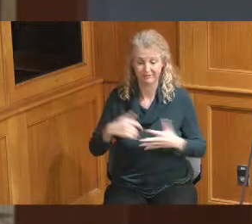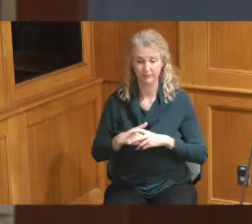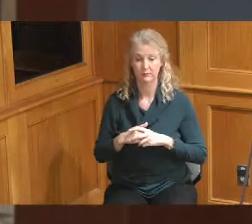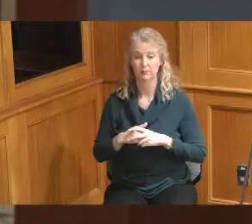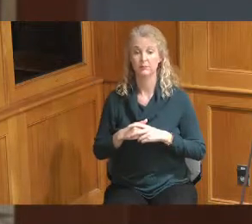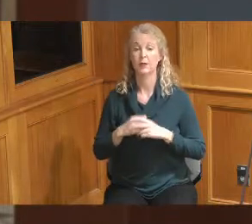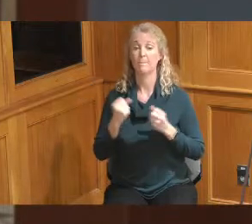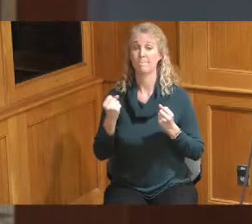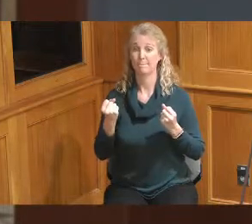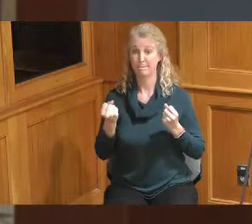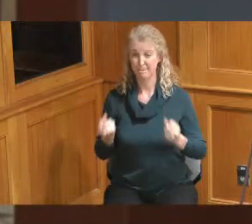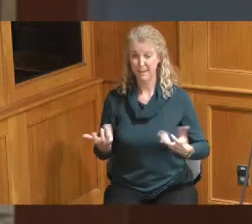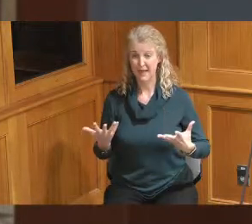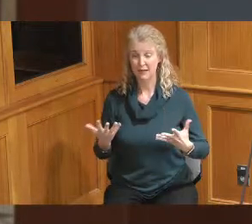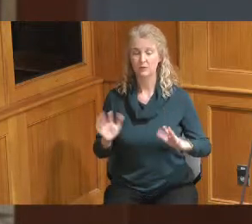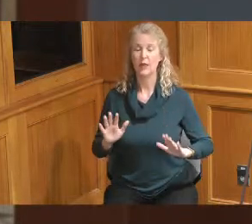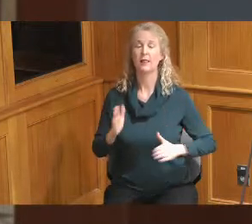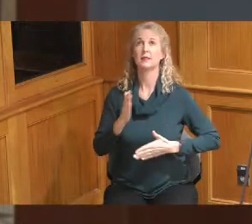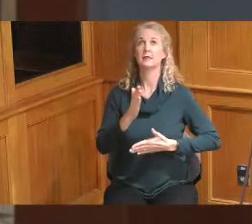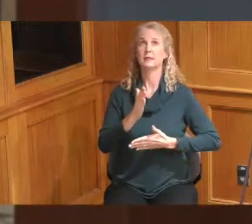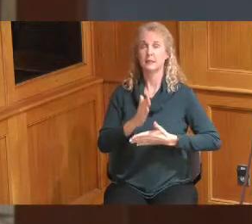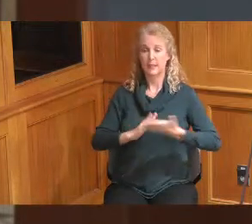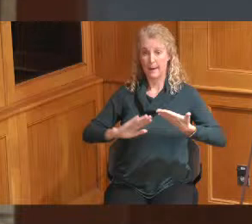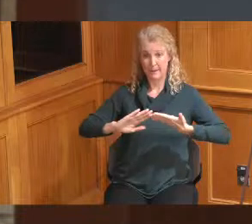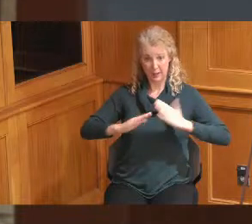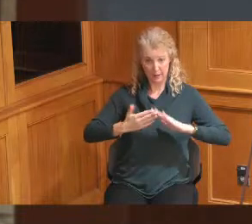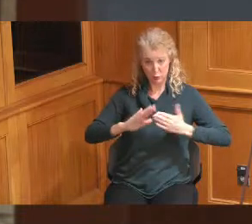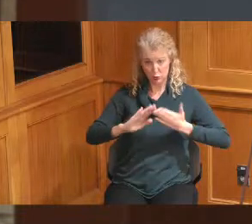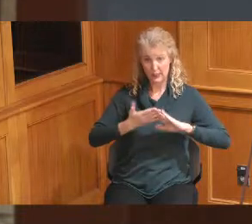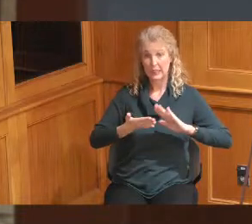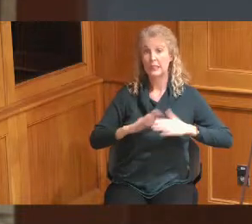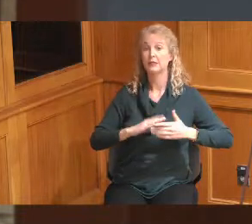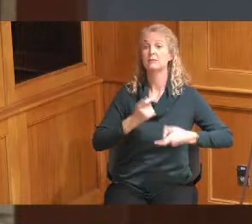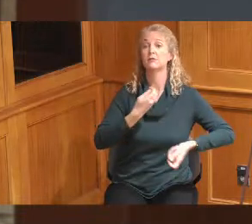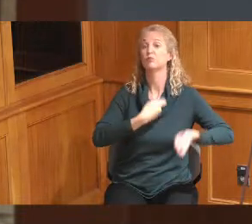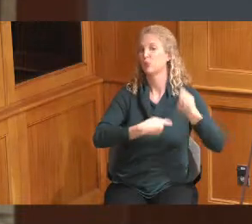communities or not a lot but many communities are replacing them with the the cell phone